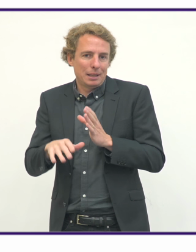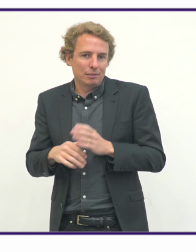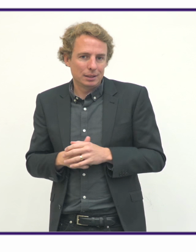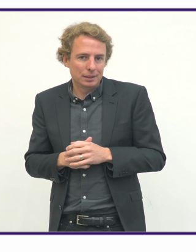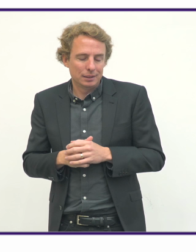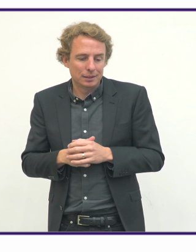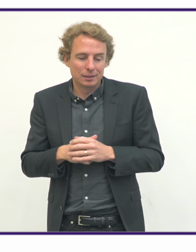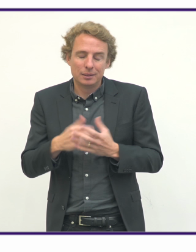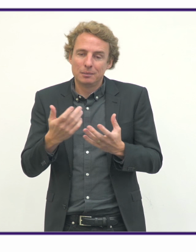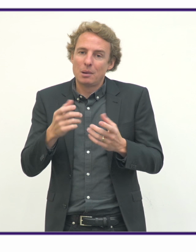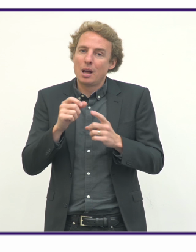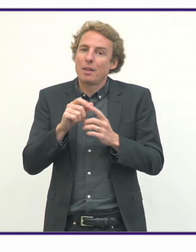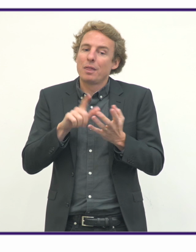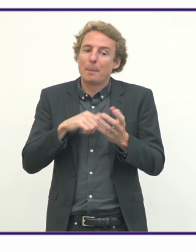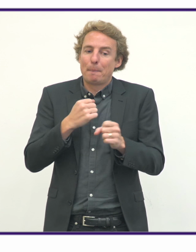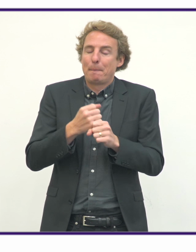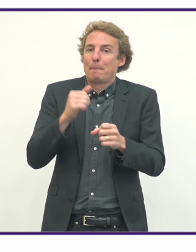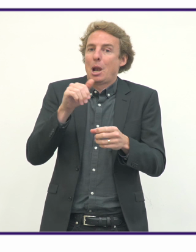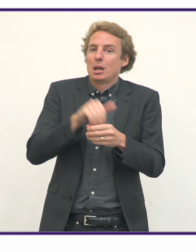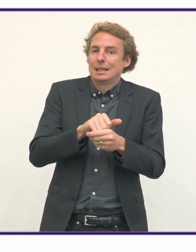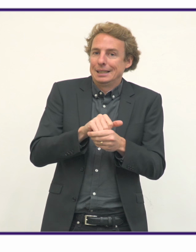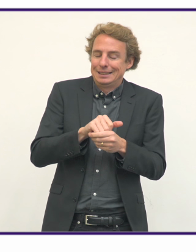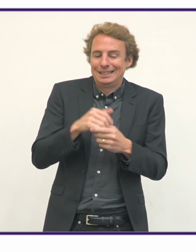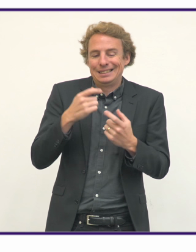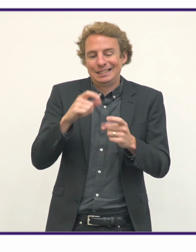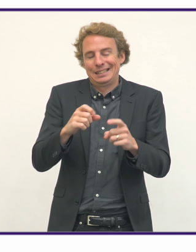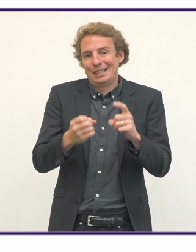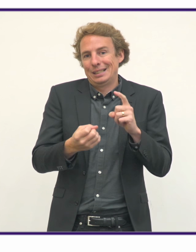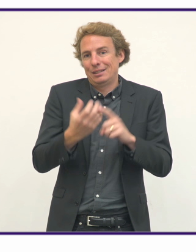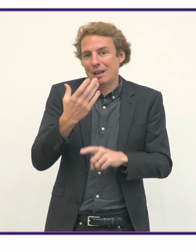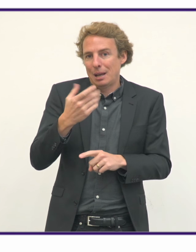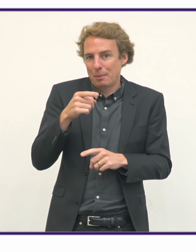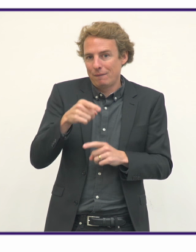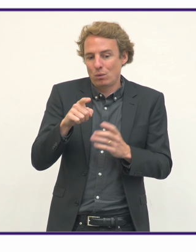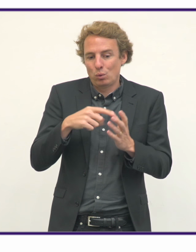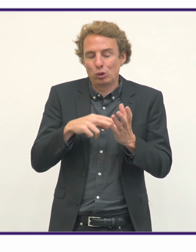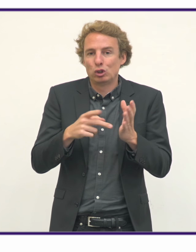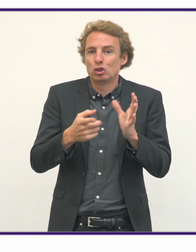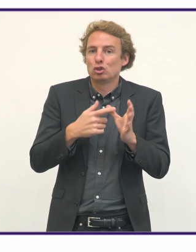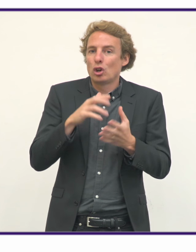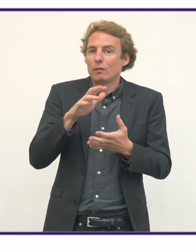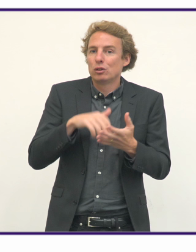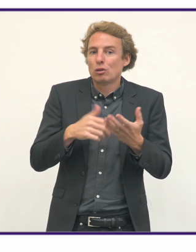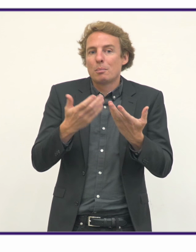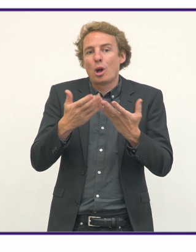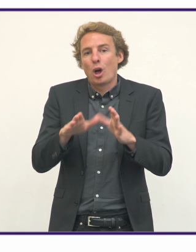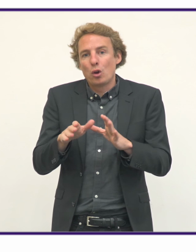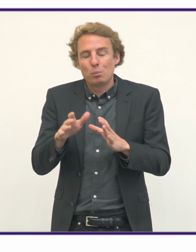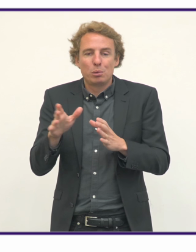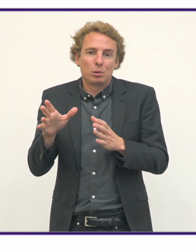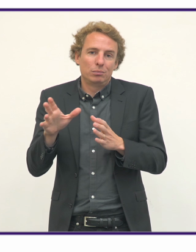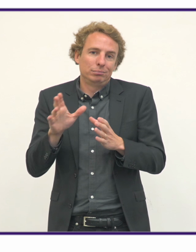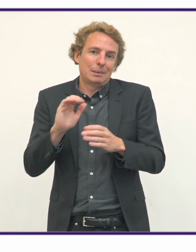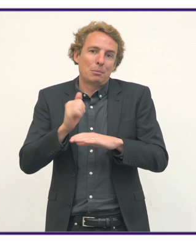Sadly, the plugin is still under development for the JavaScript OpenTelemetry client instrumentation, but you can do it yourself with a gauge.